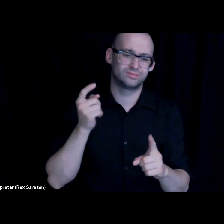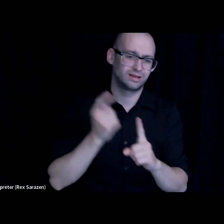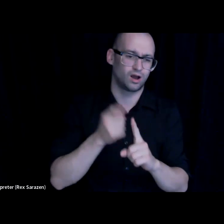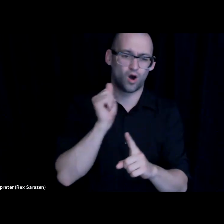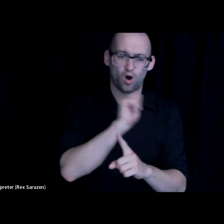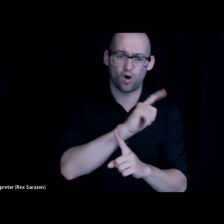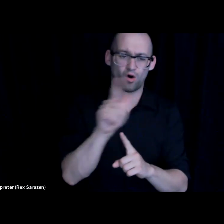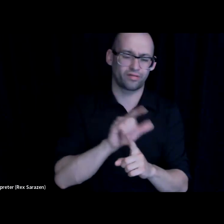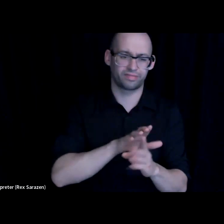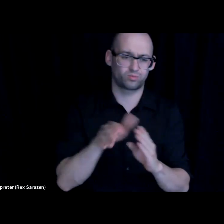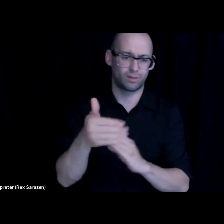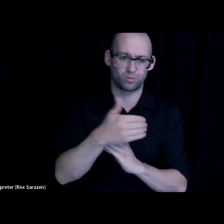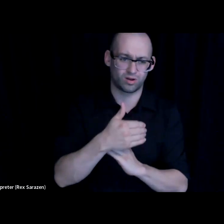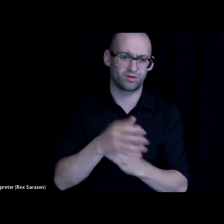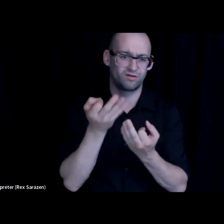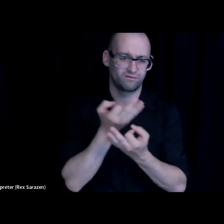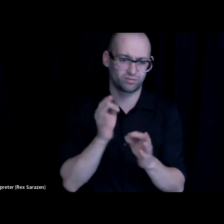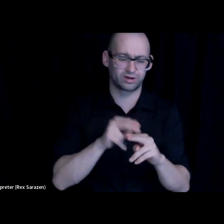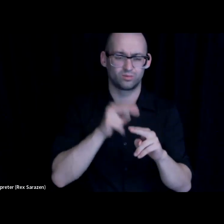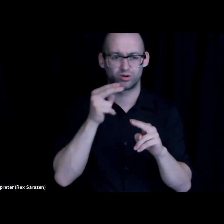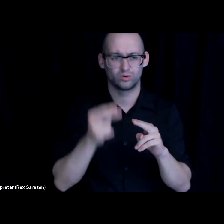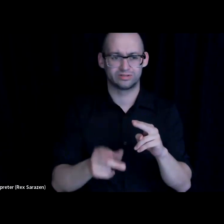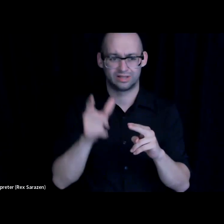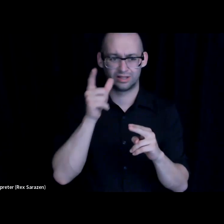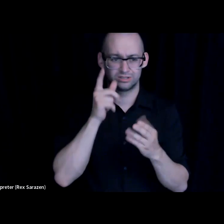free and reduced lunch programs. You know you shouldn't have to have to go to all these